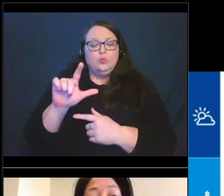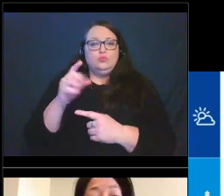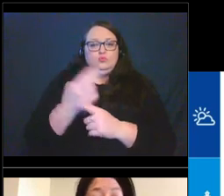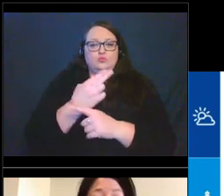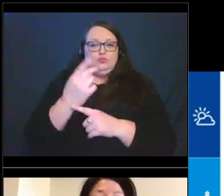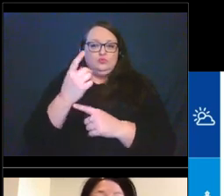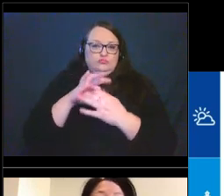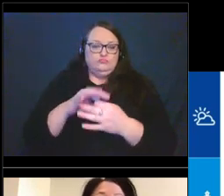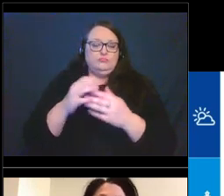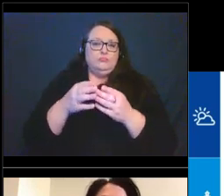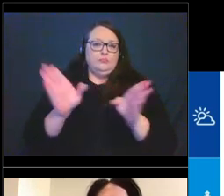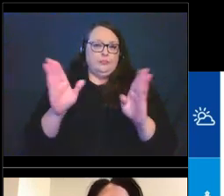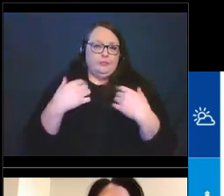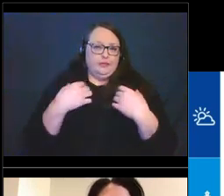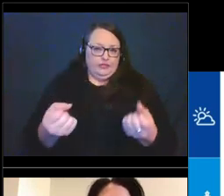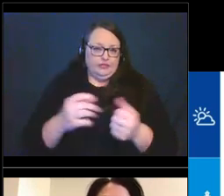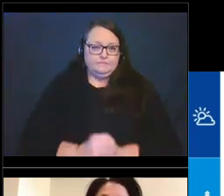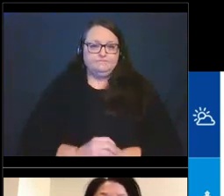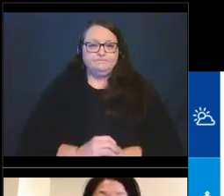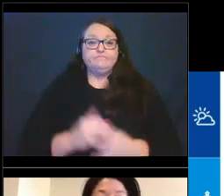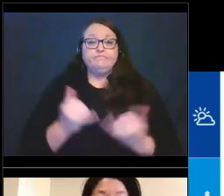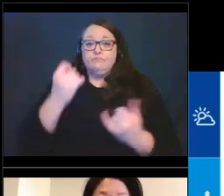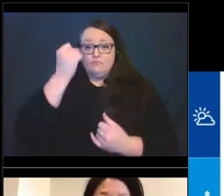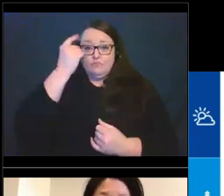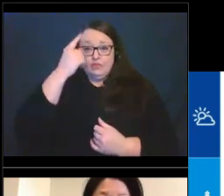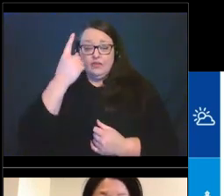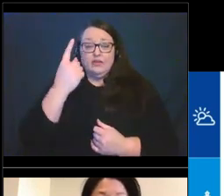I want to state that no one is immune to the effects of heat, and there are several